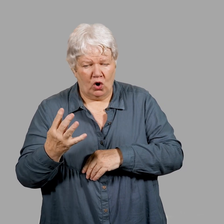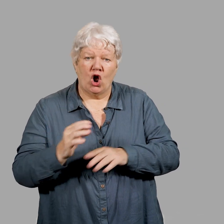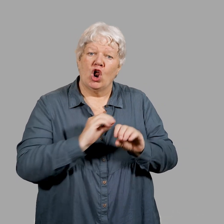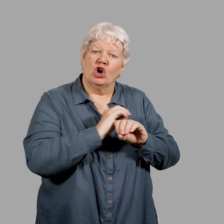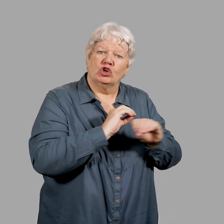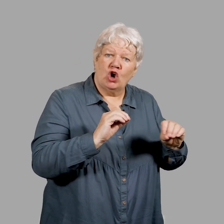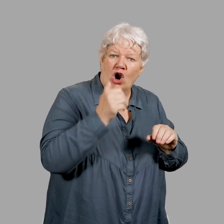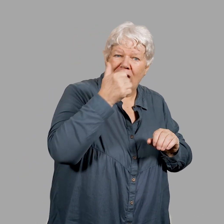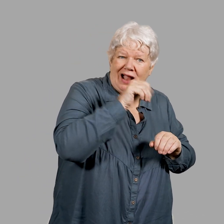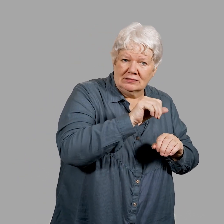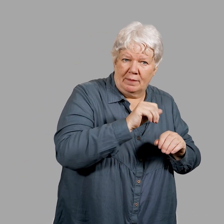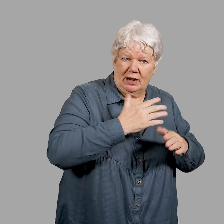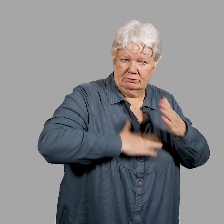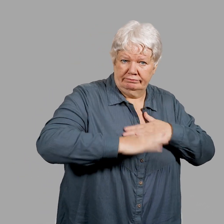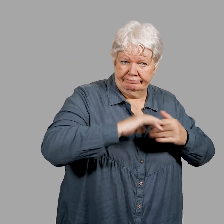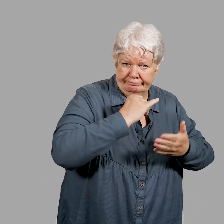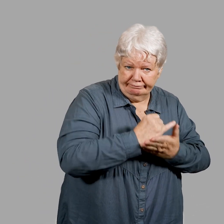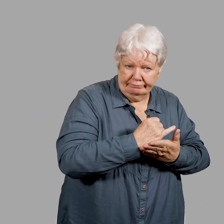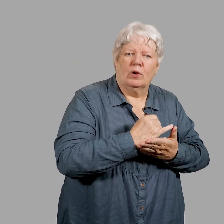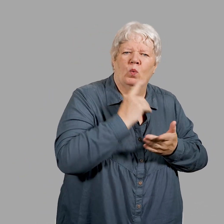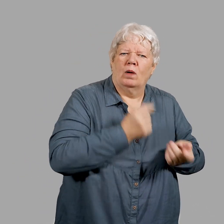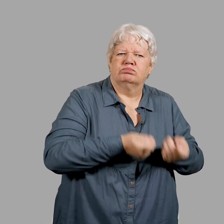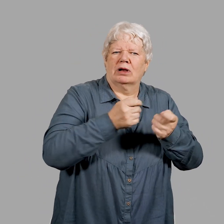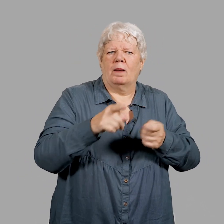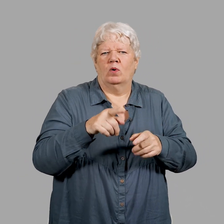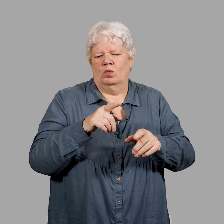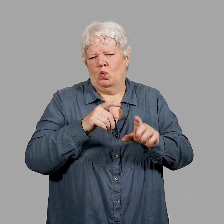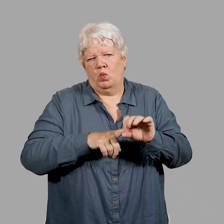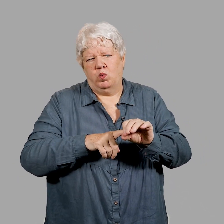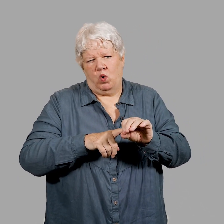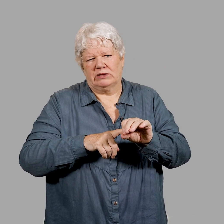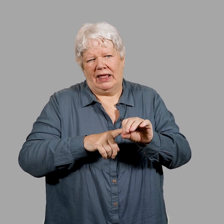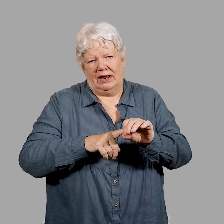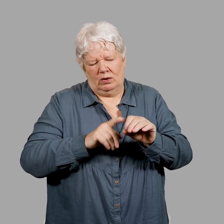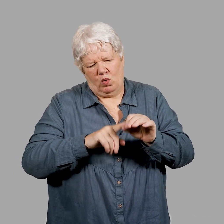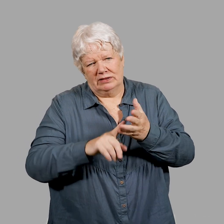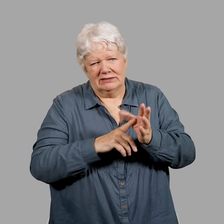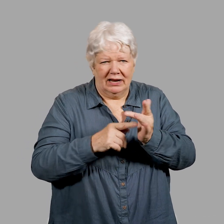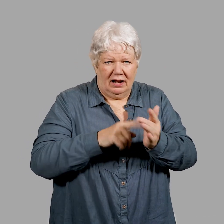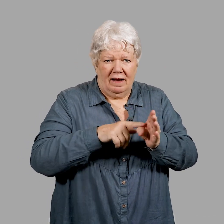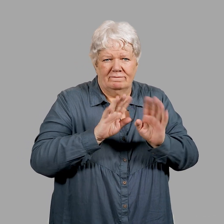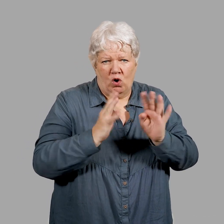Non-academic misconduct to be raised with quality forum